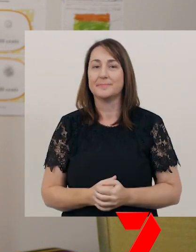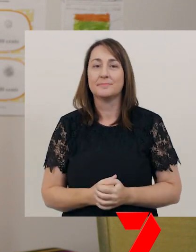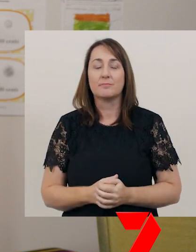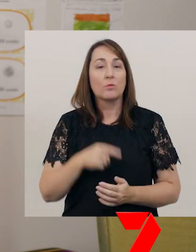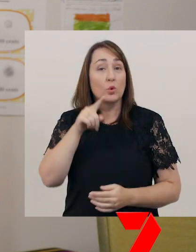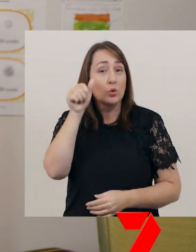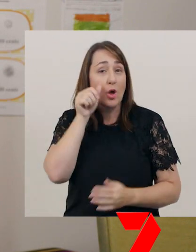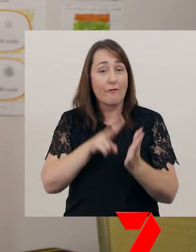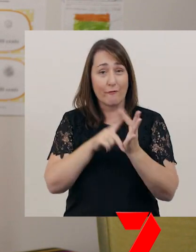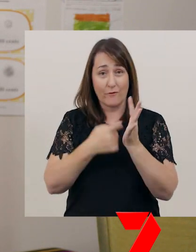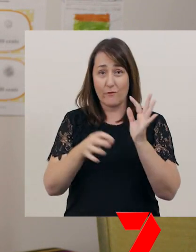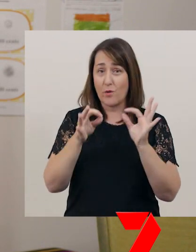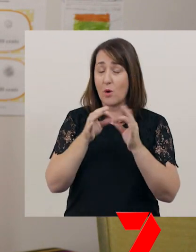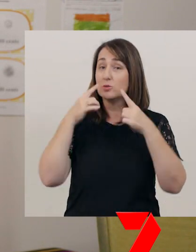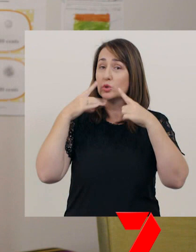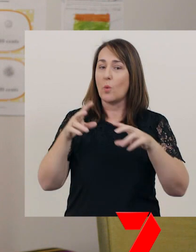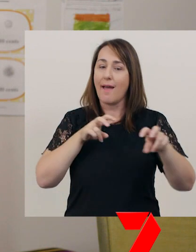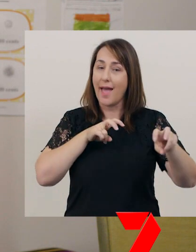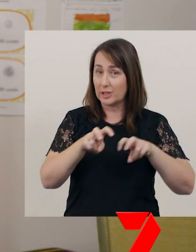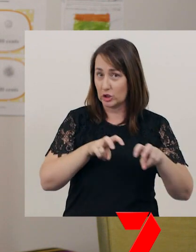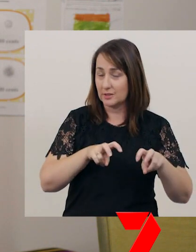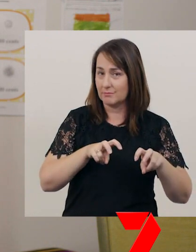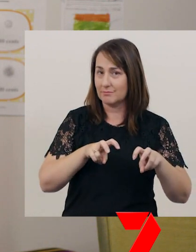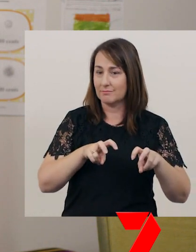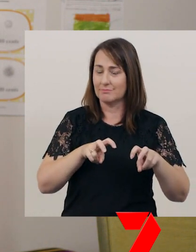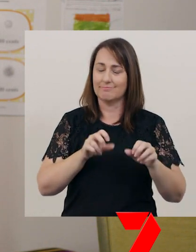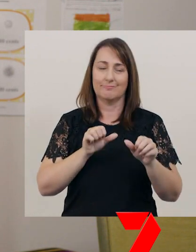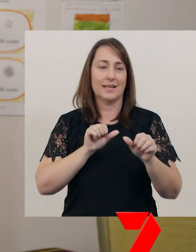They are an excellent way to create images for the reader,